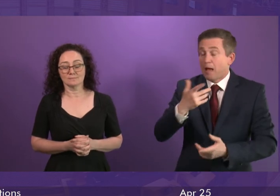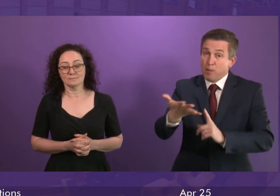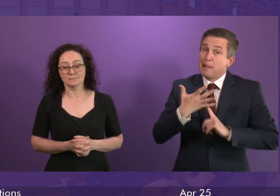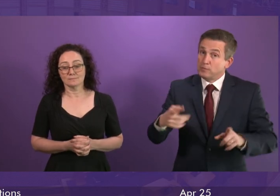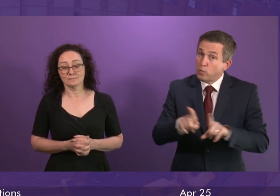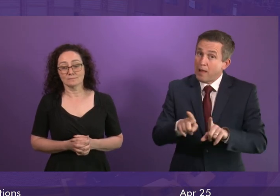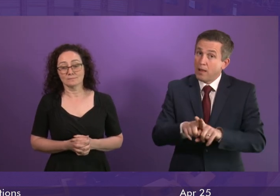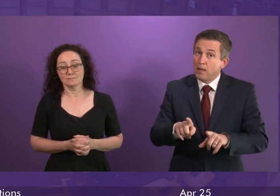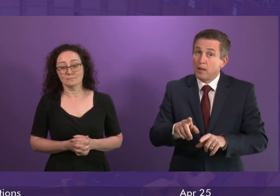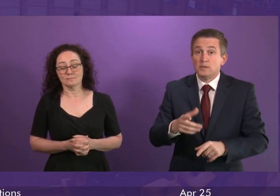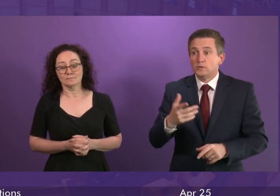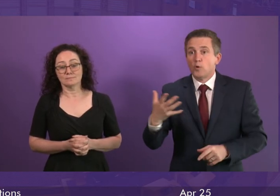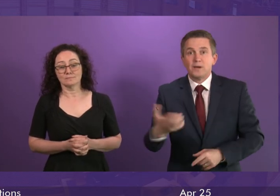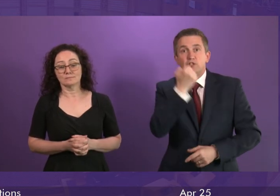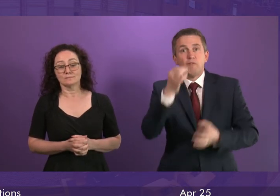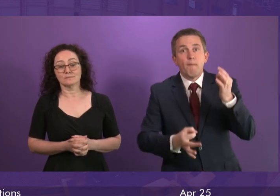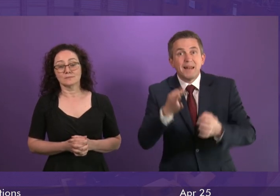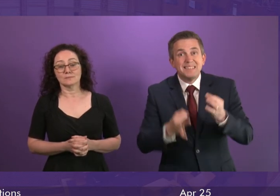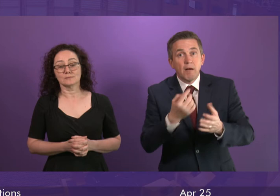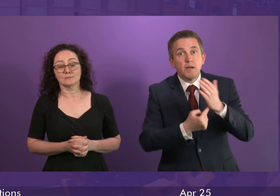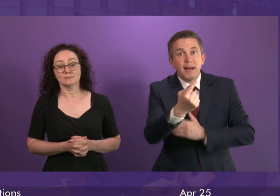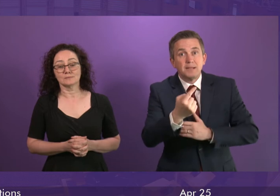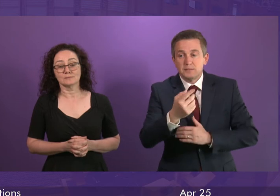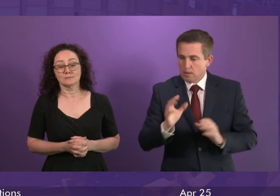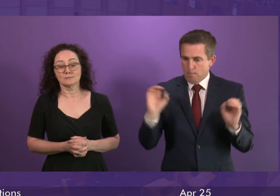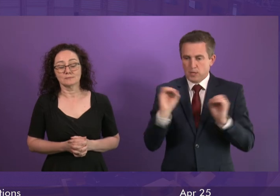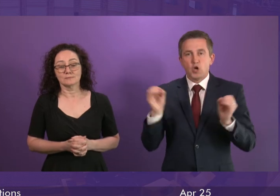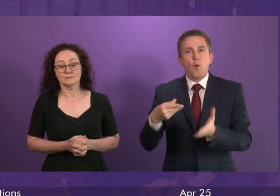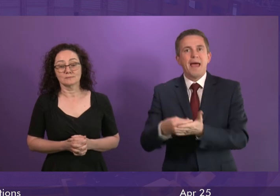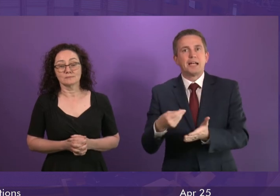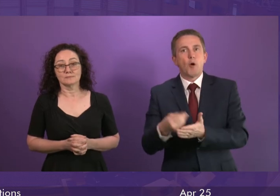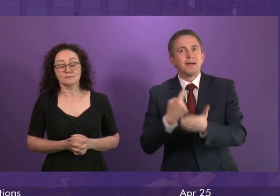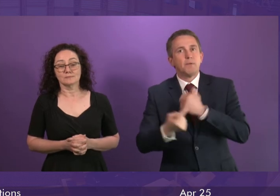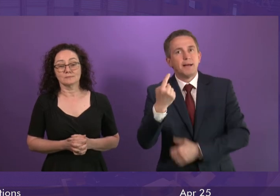political independence but without the real economic control that we need. People who